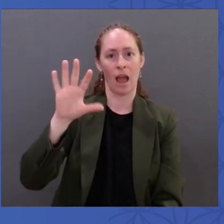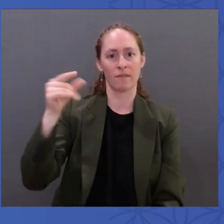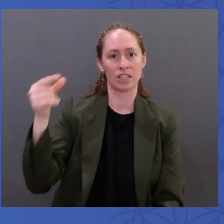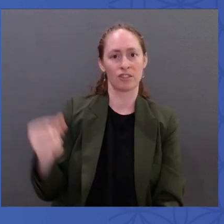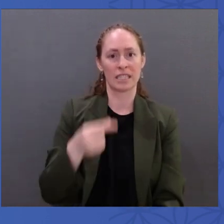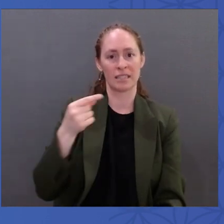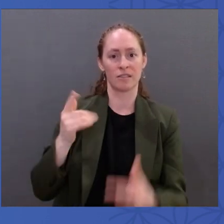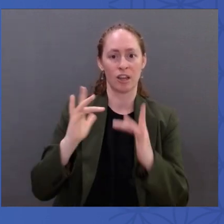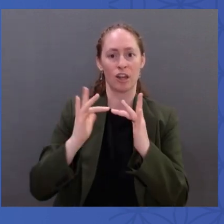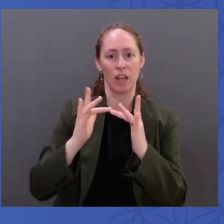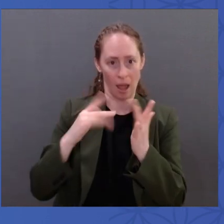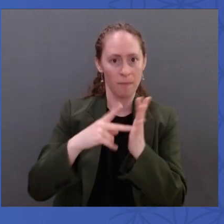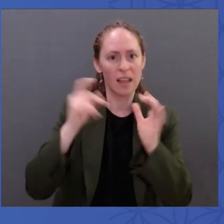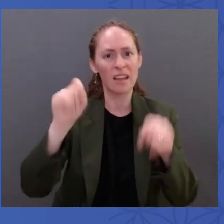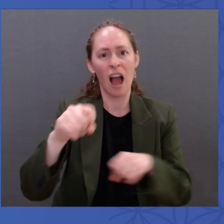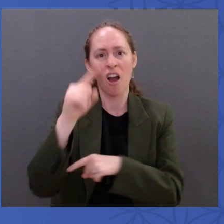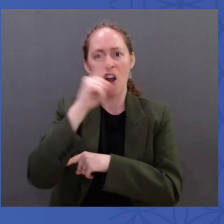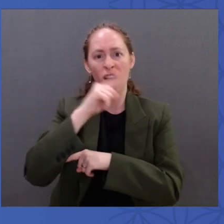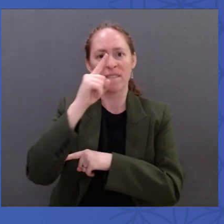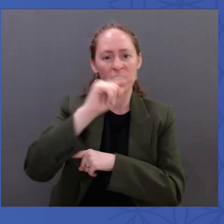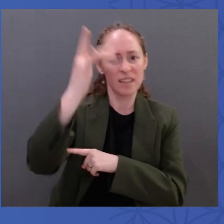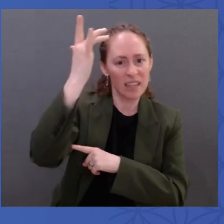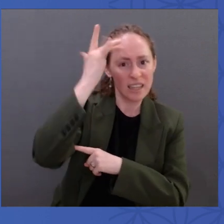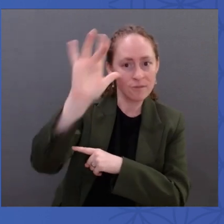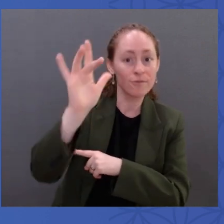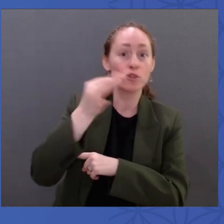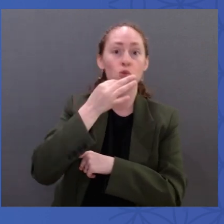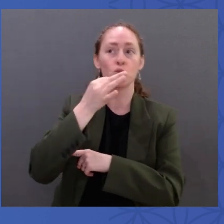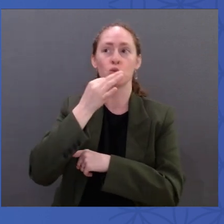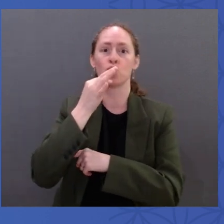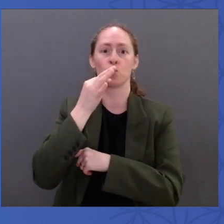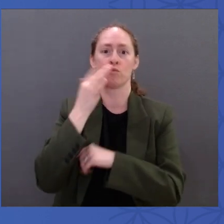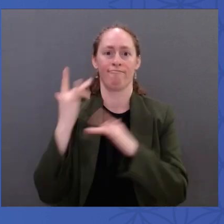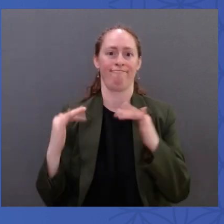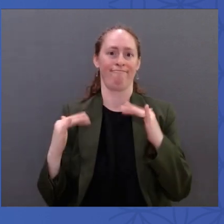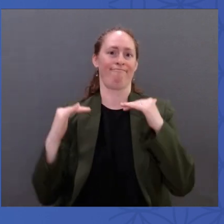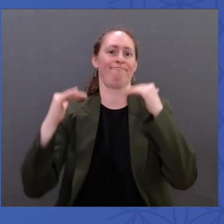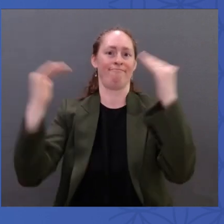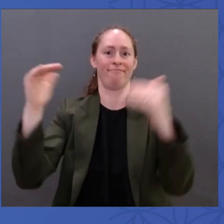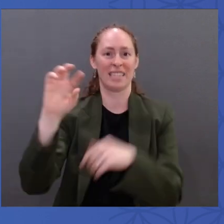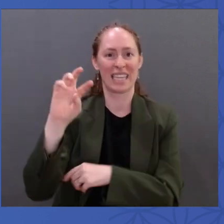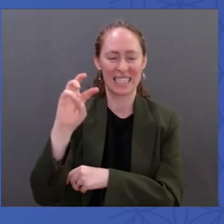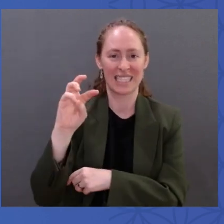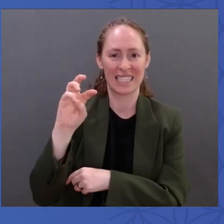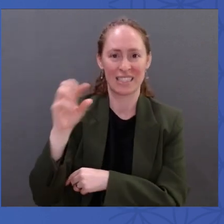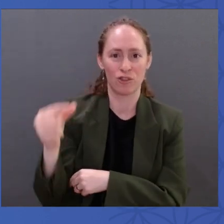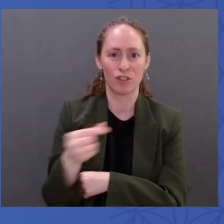Korea will drive innovation in emerging technologies and contribute to building digital infrastructure